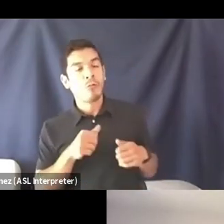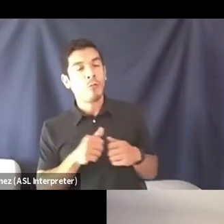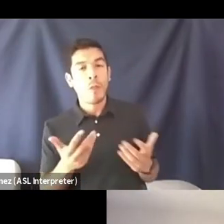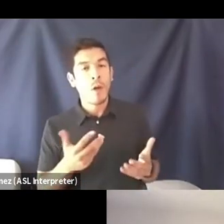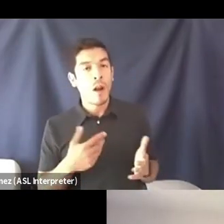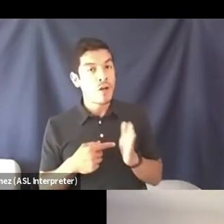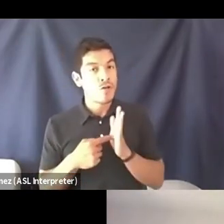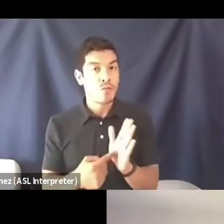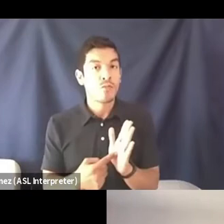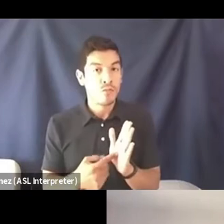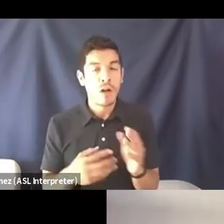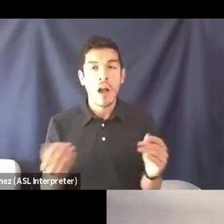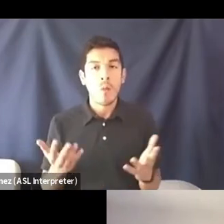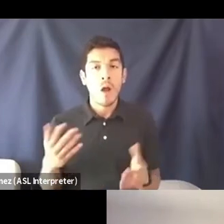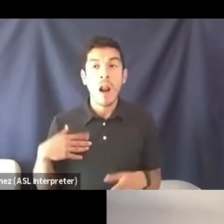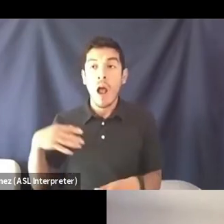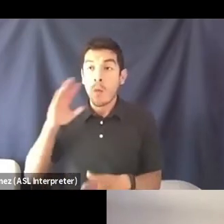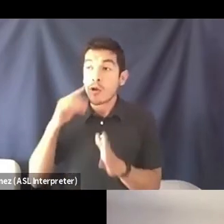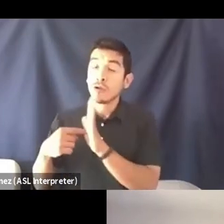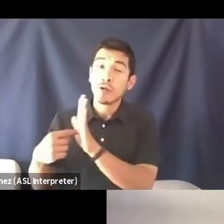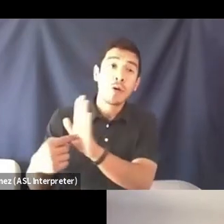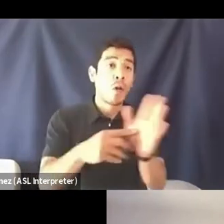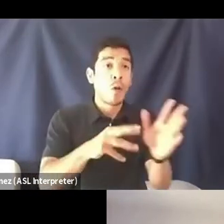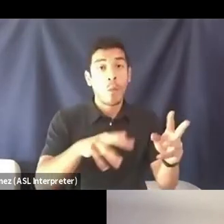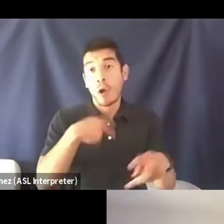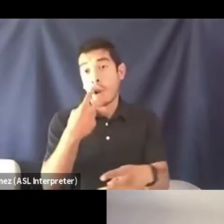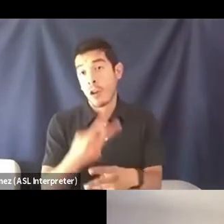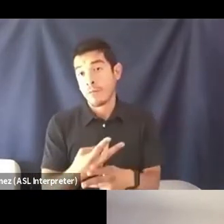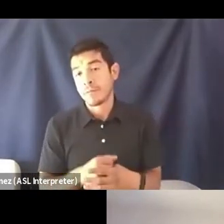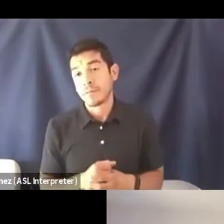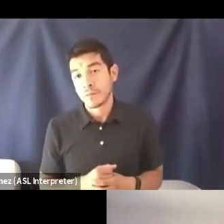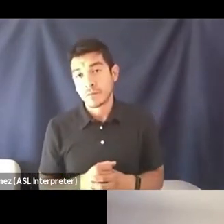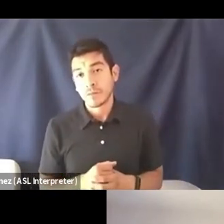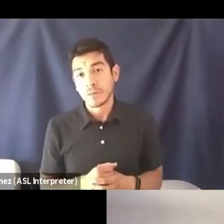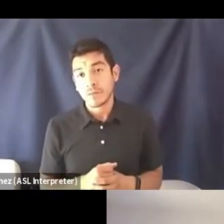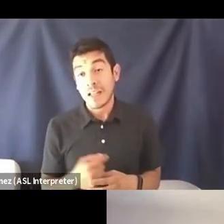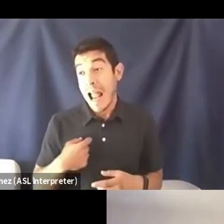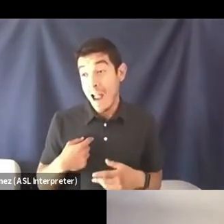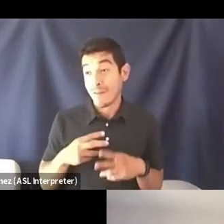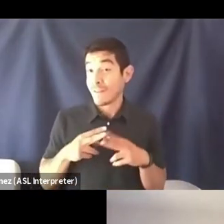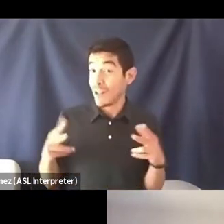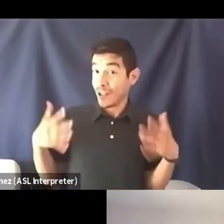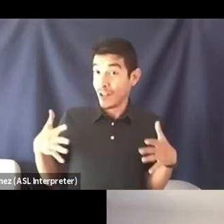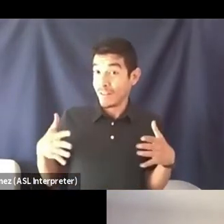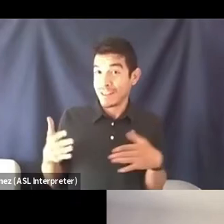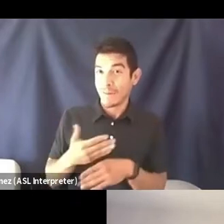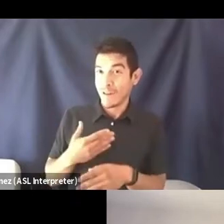And what we are going to show to the audience. I was a little bit nervous before show the cut to them.